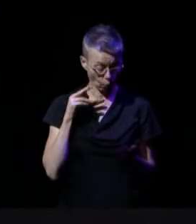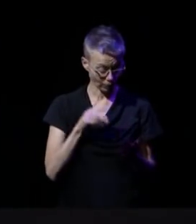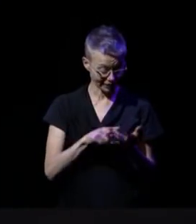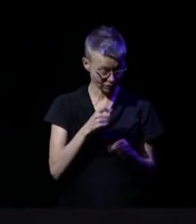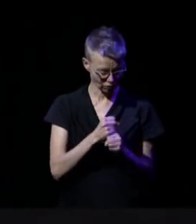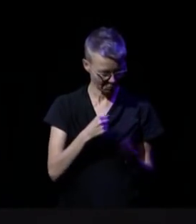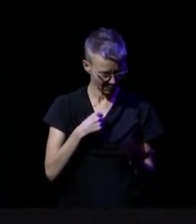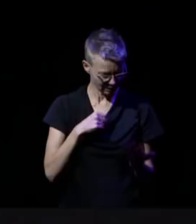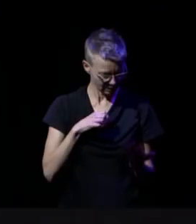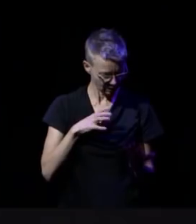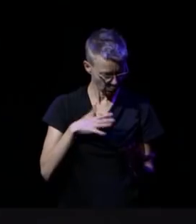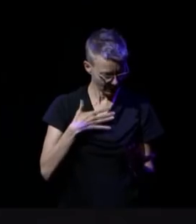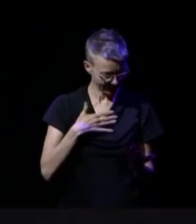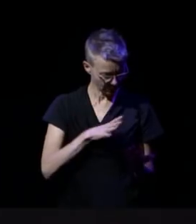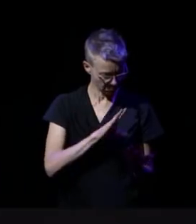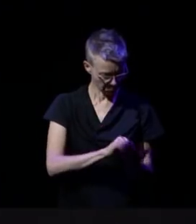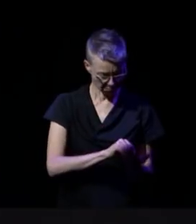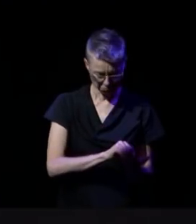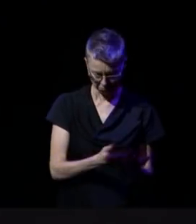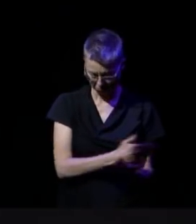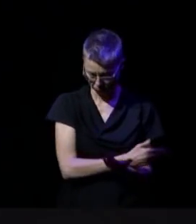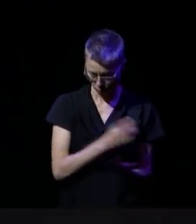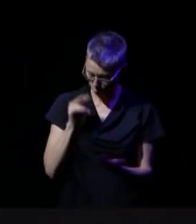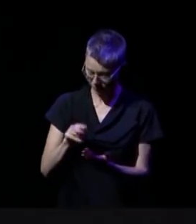We have this ability. Our minds have the facility